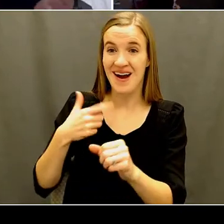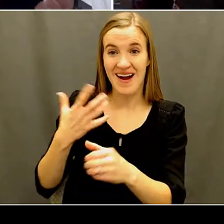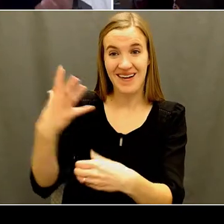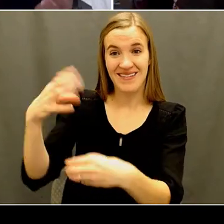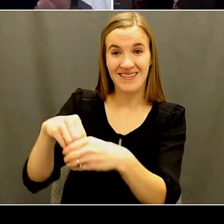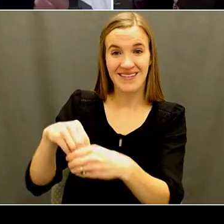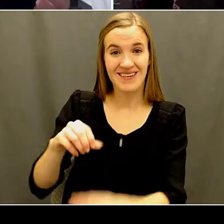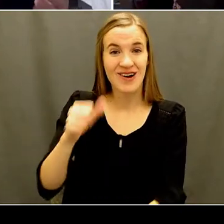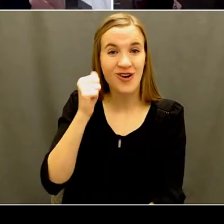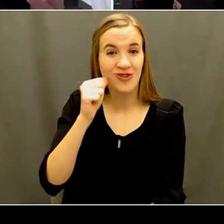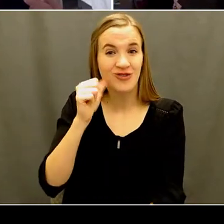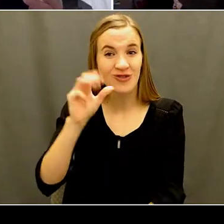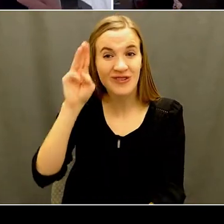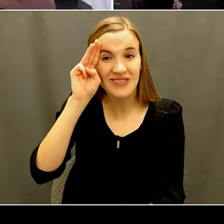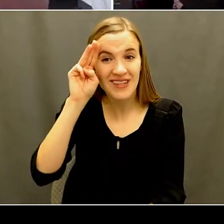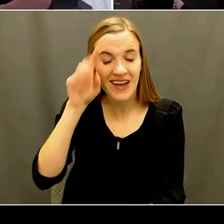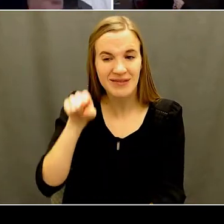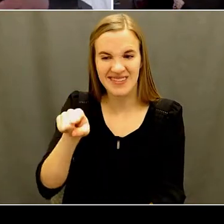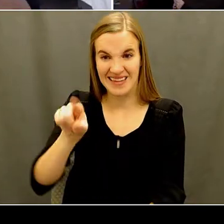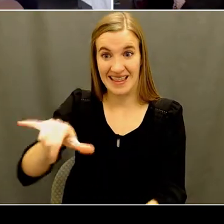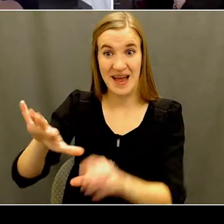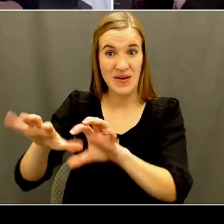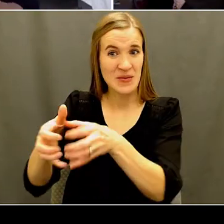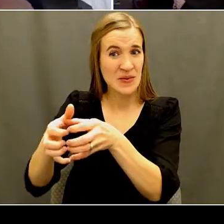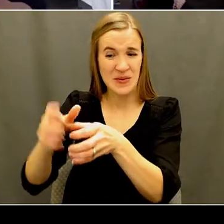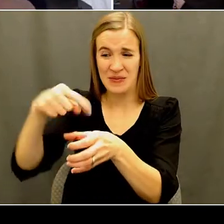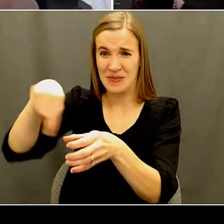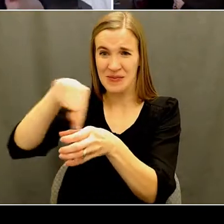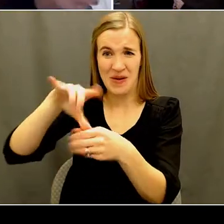different in some kind of way. And it was never like, oh, Maria, we're going